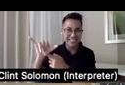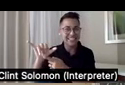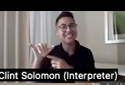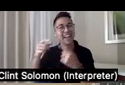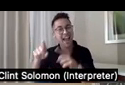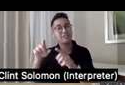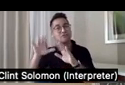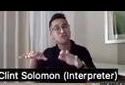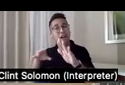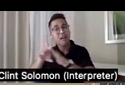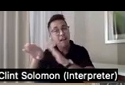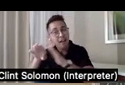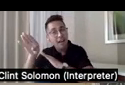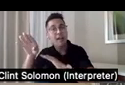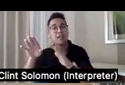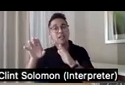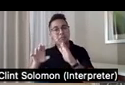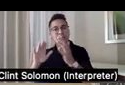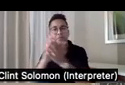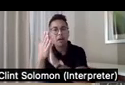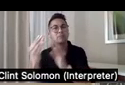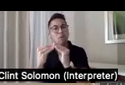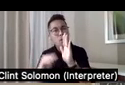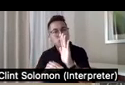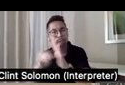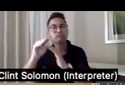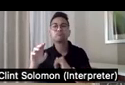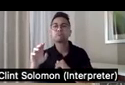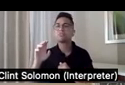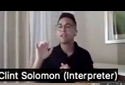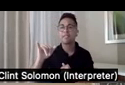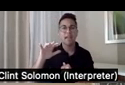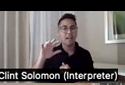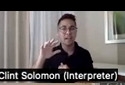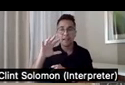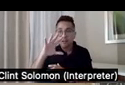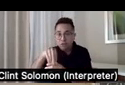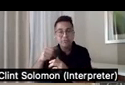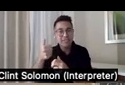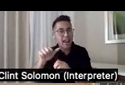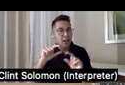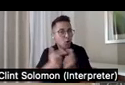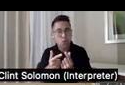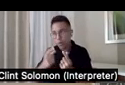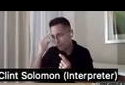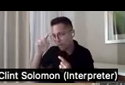as they mature includes advocacy for any group of which they are a member so it includes political